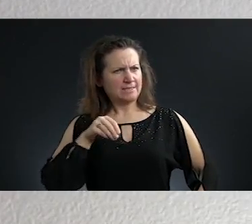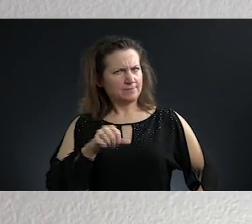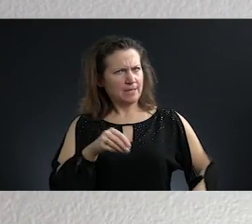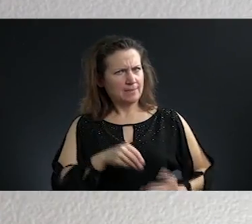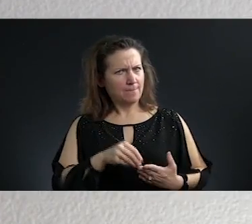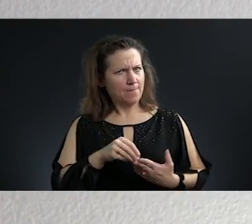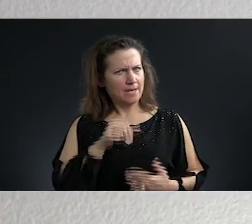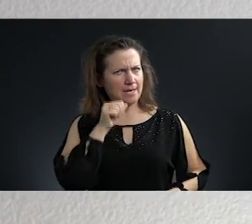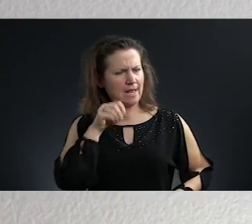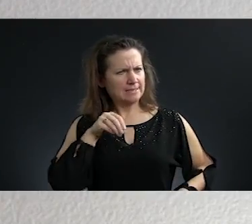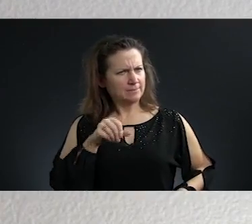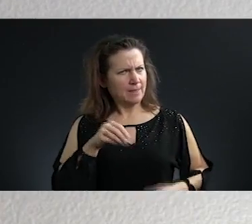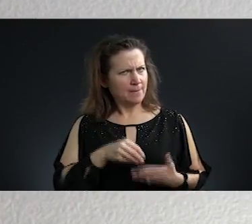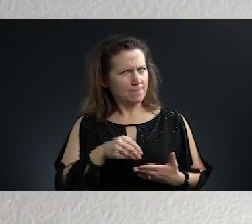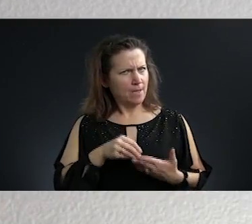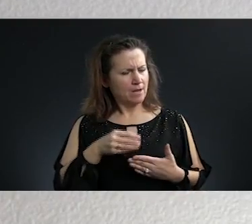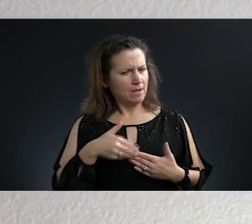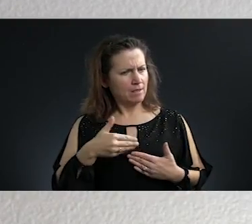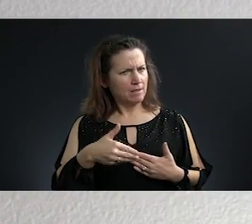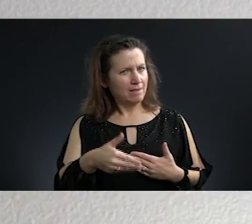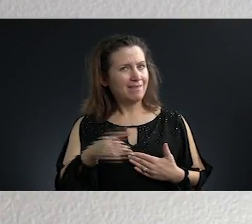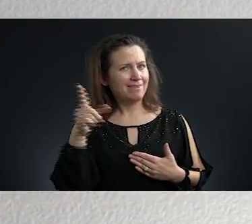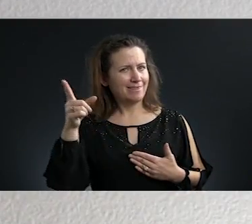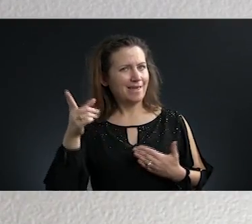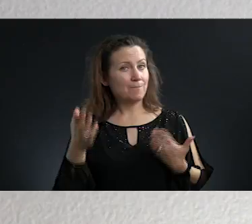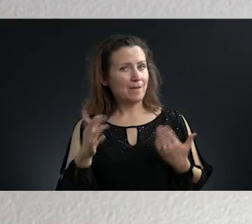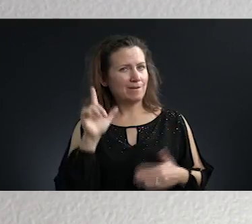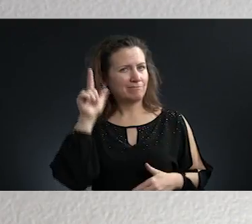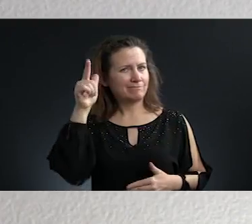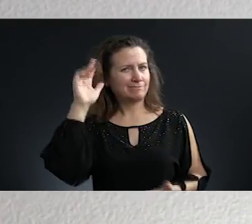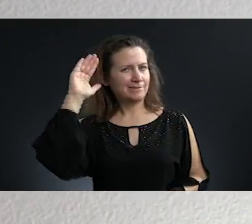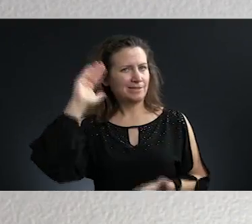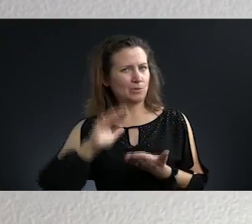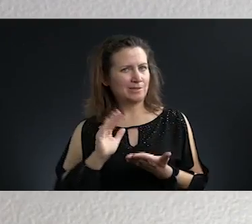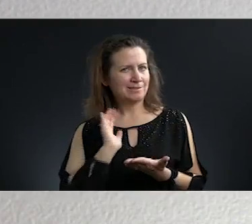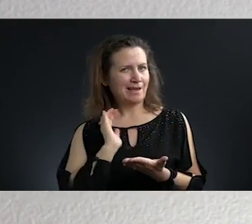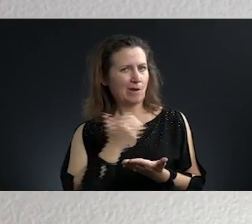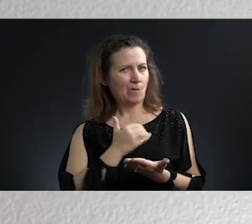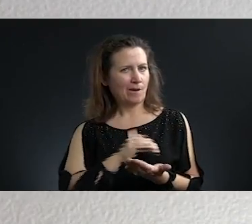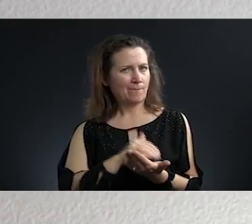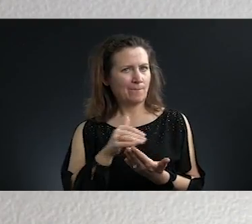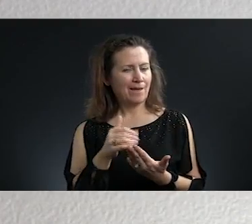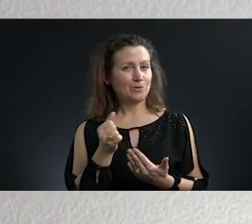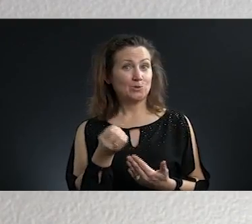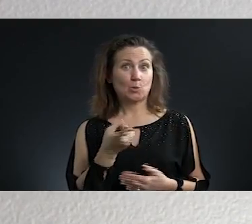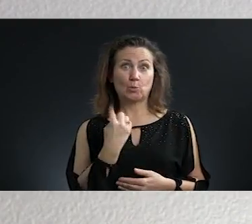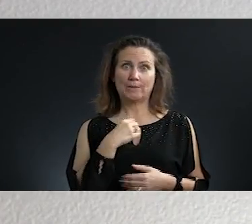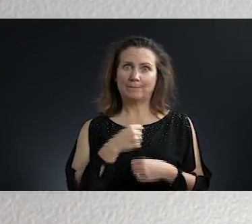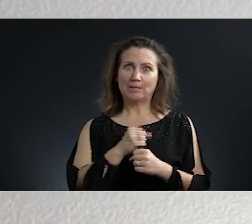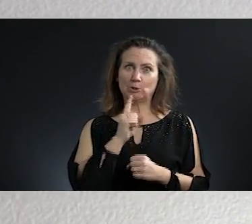Give them a reason to D. Crees our amounts in the future, so we make sure that we as a council are very